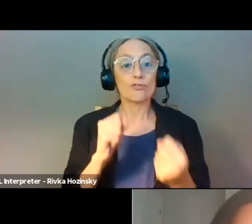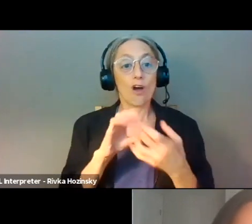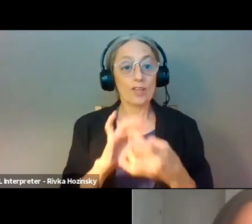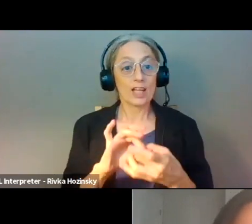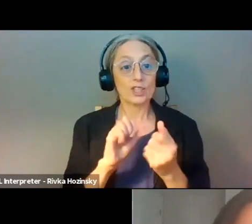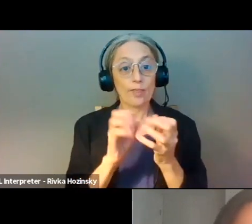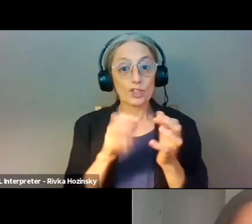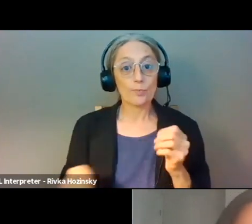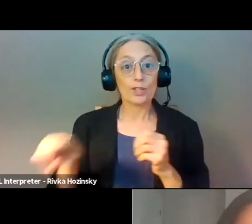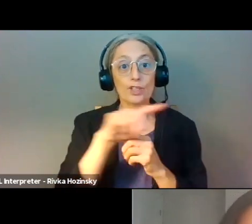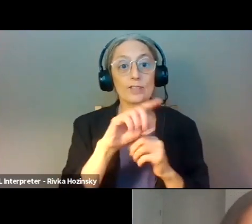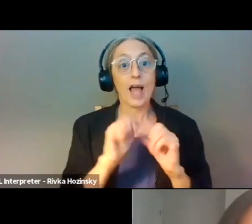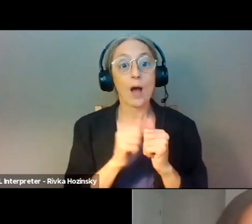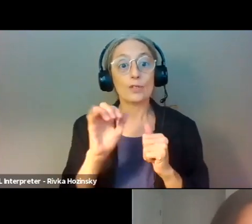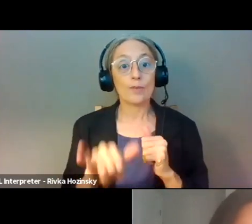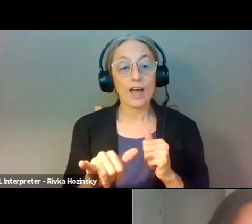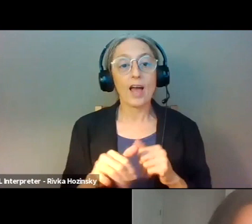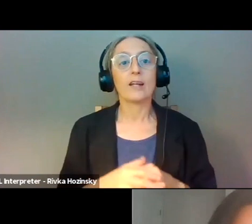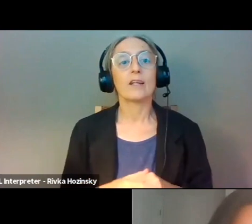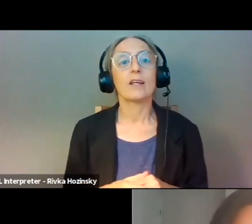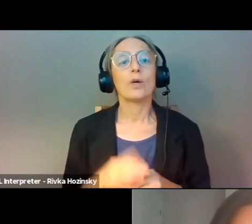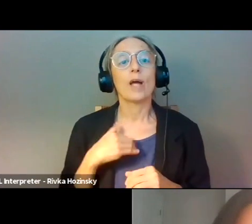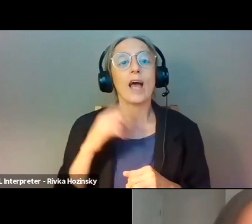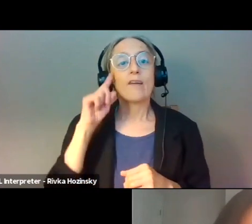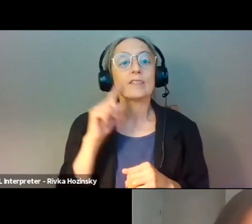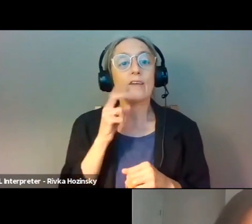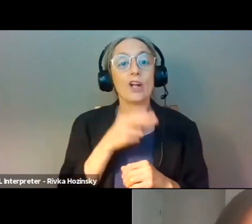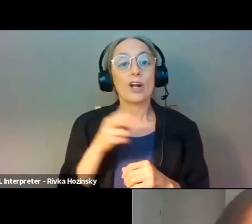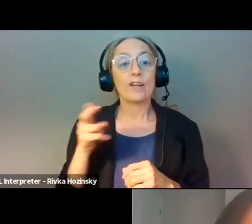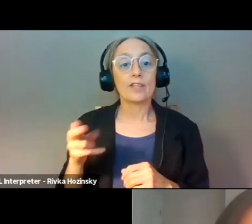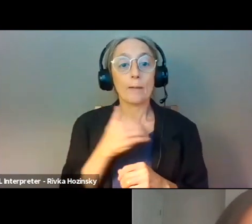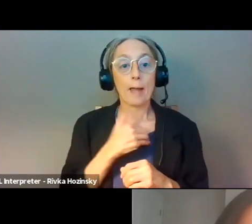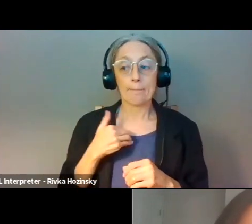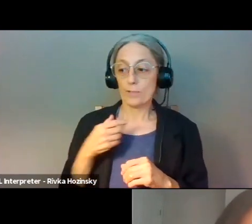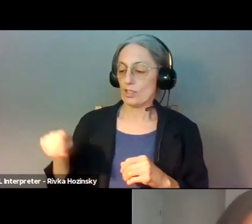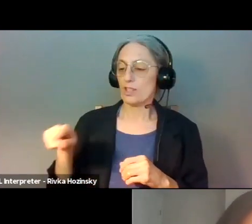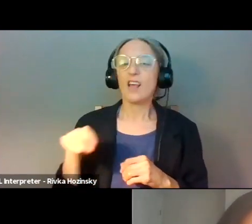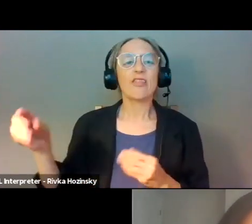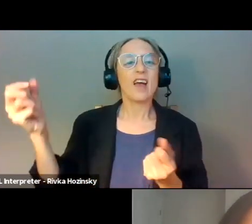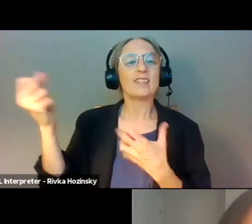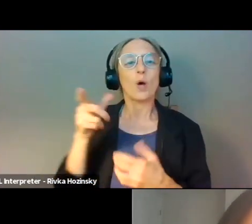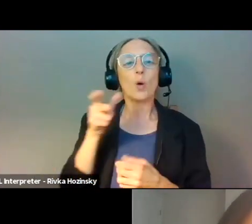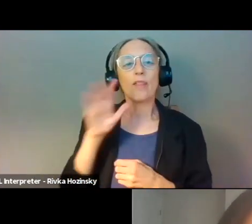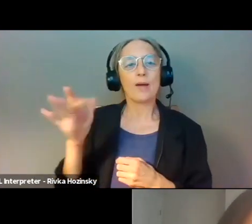having our d/Deaf and hard of hearing members tell us their preferred vendor.